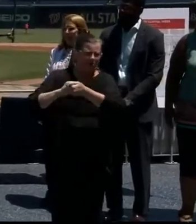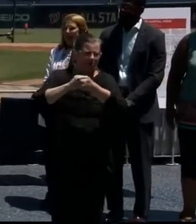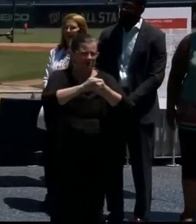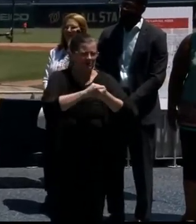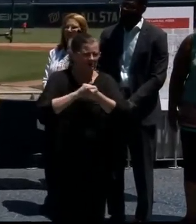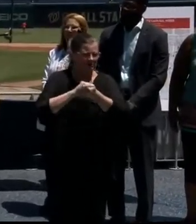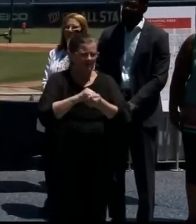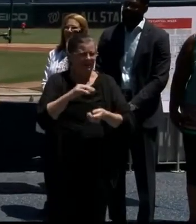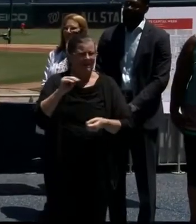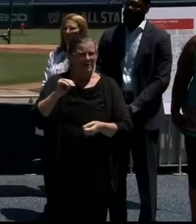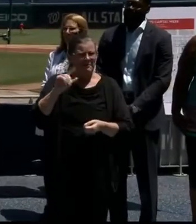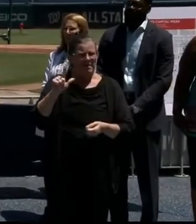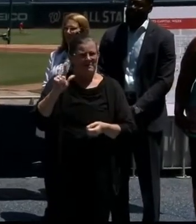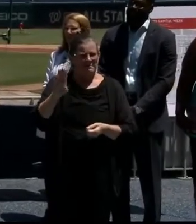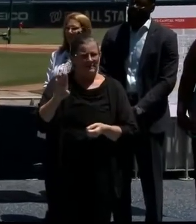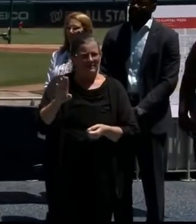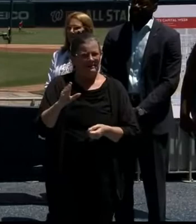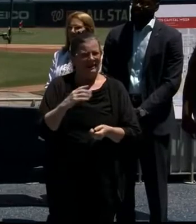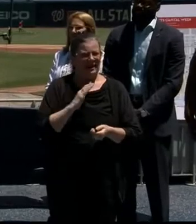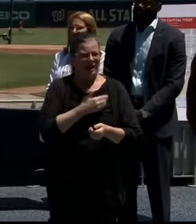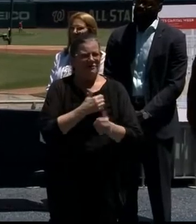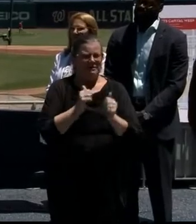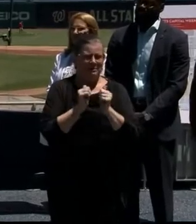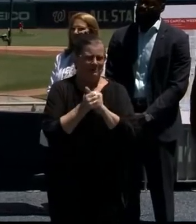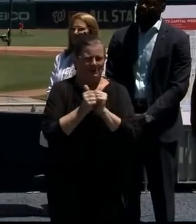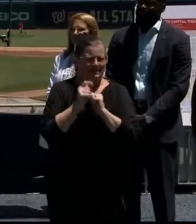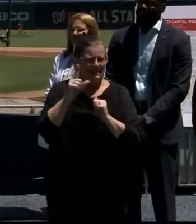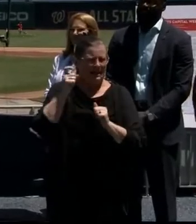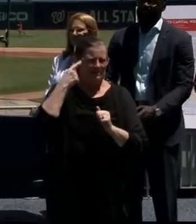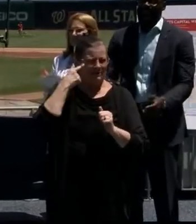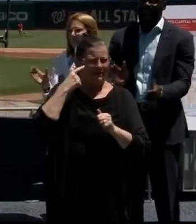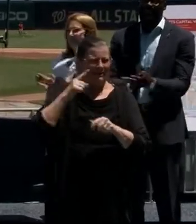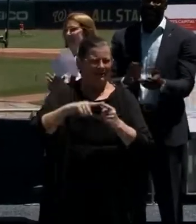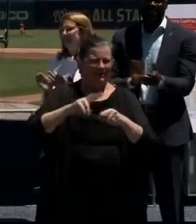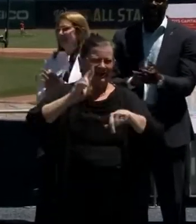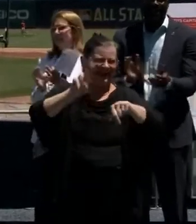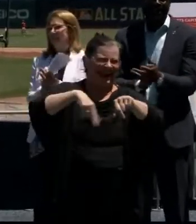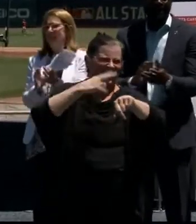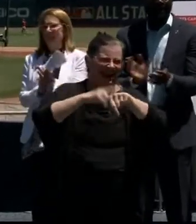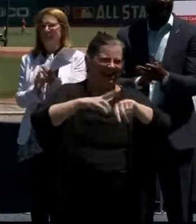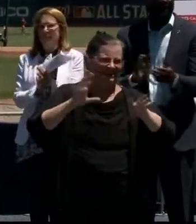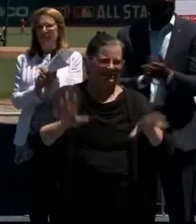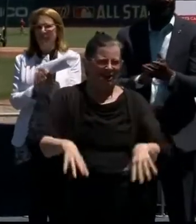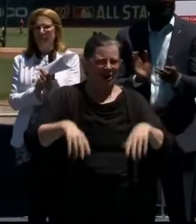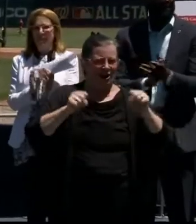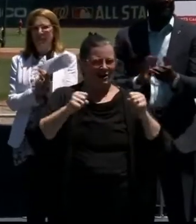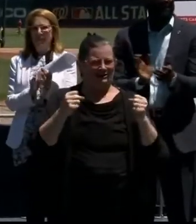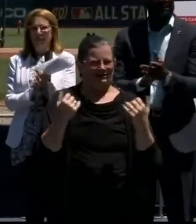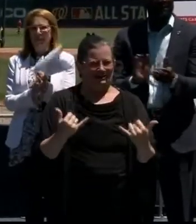CAPITAL. ALSO TO THE WASHINGTON NATIONALS, OUR HOSTS TODAY, LET'S GIVE A HAND TO THE WASHINGTON NATIONALS.